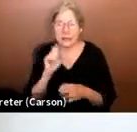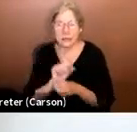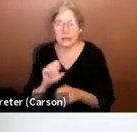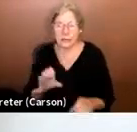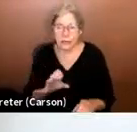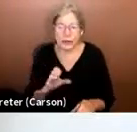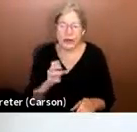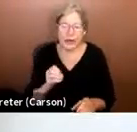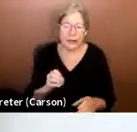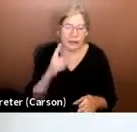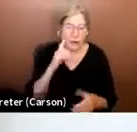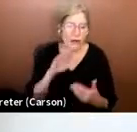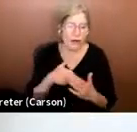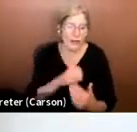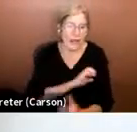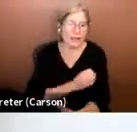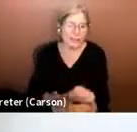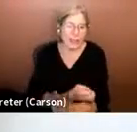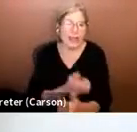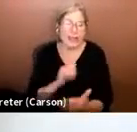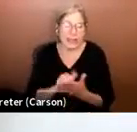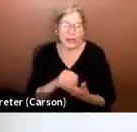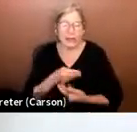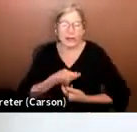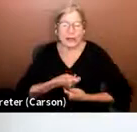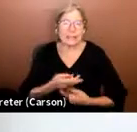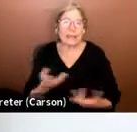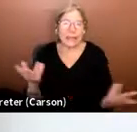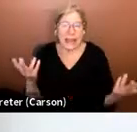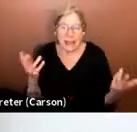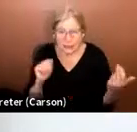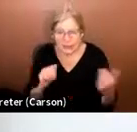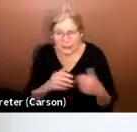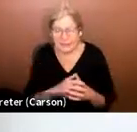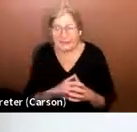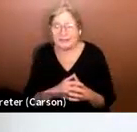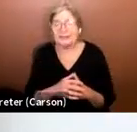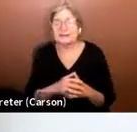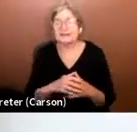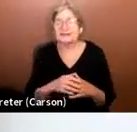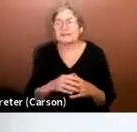the energy you are giving this nascent form. Thank you for that.